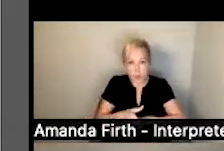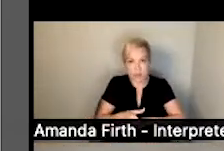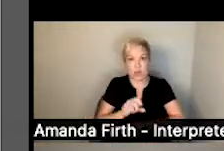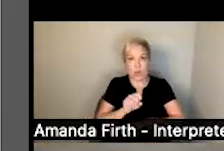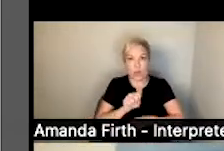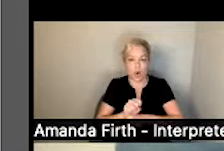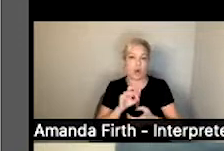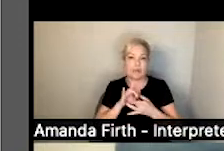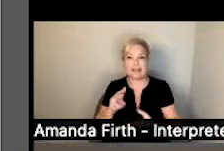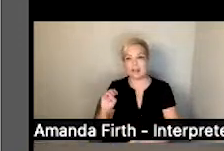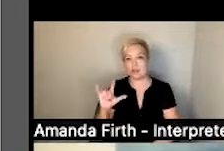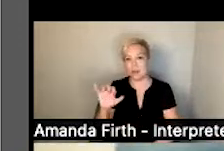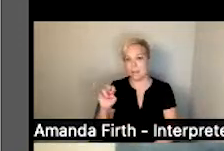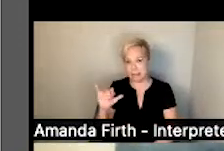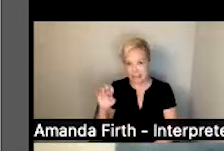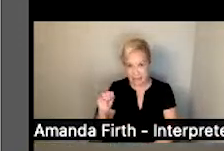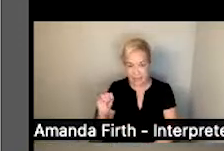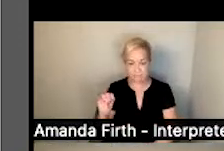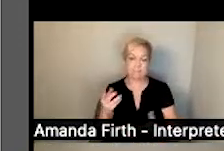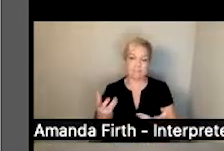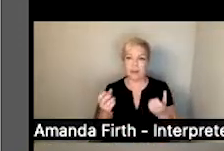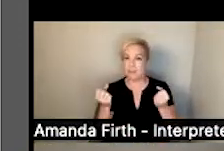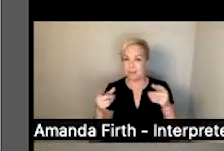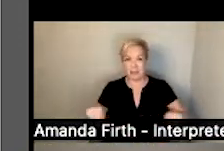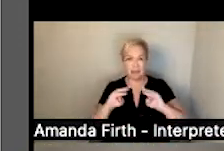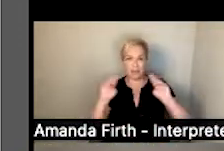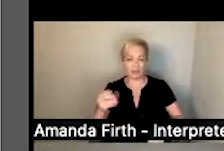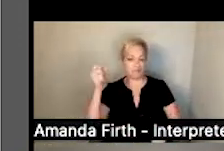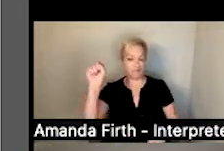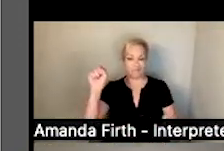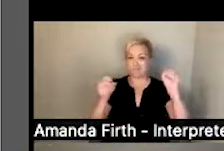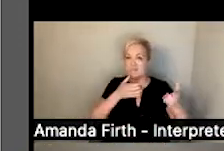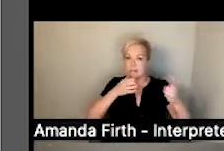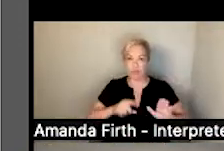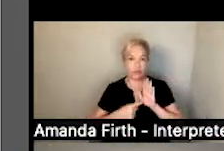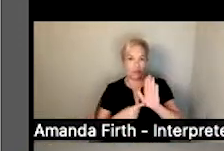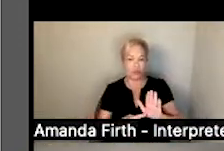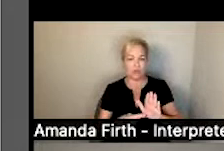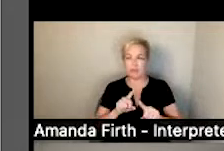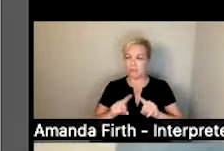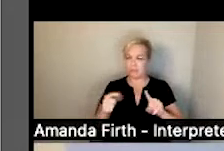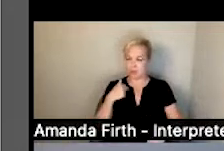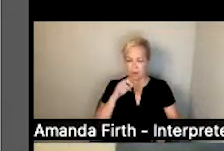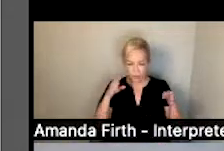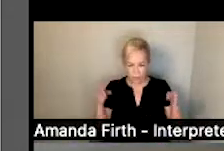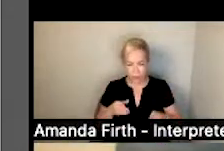but also to reimagine what a museum is, what it should do, and who it should serve. She had